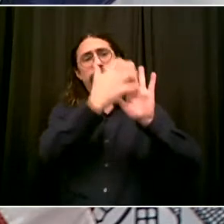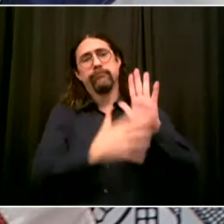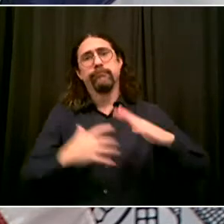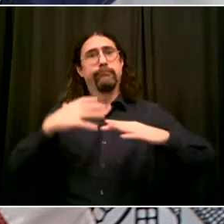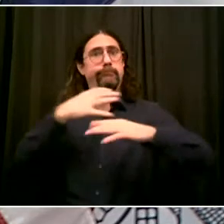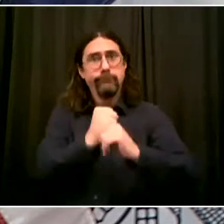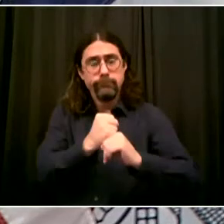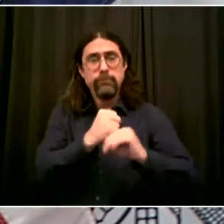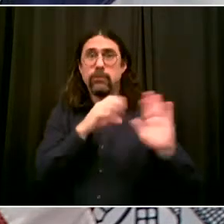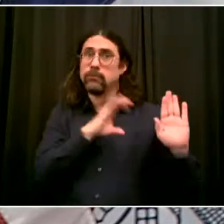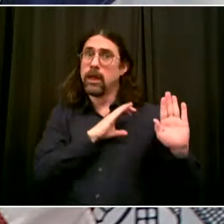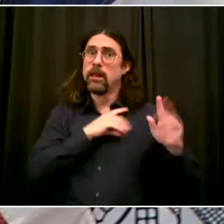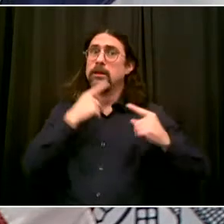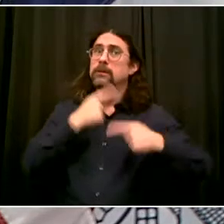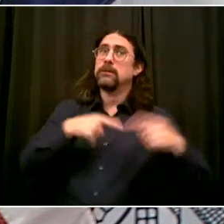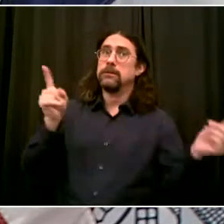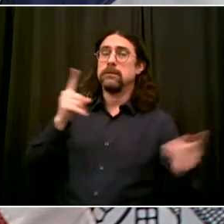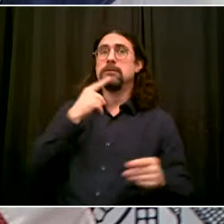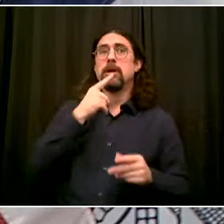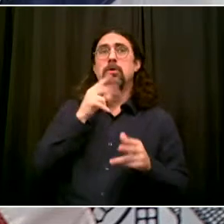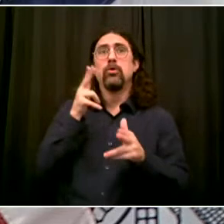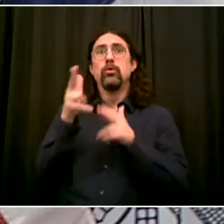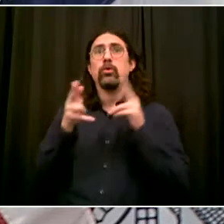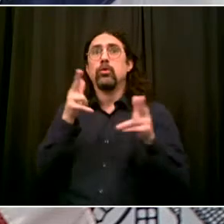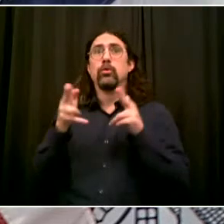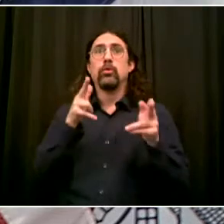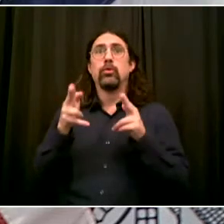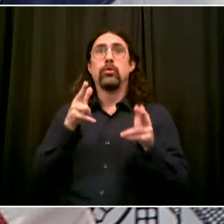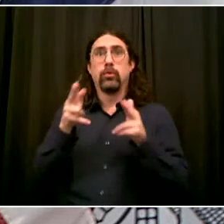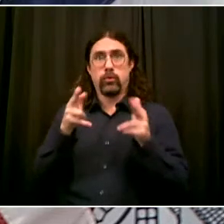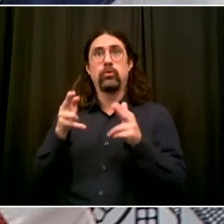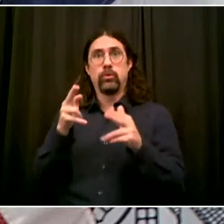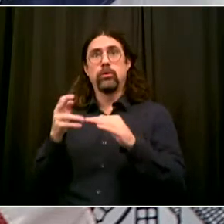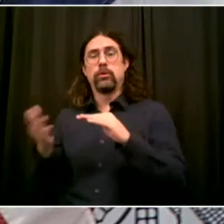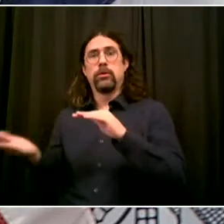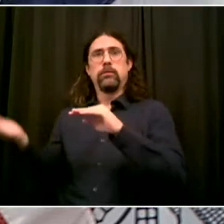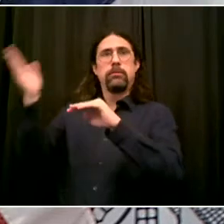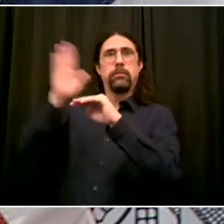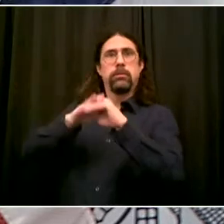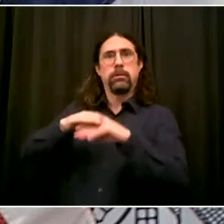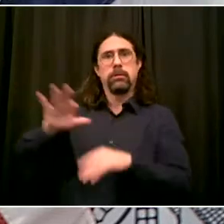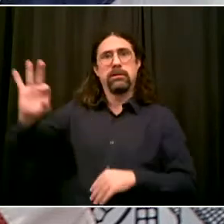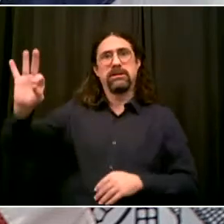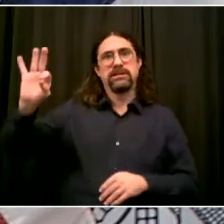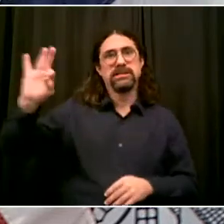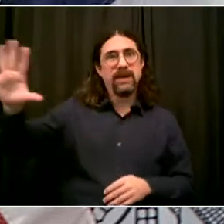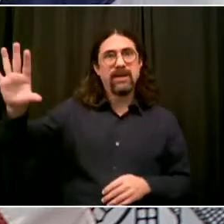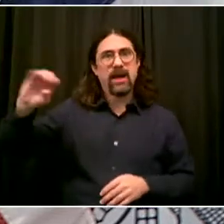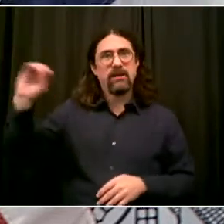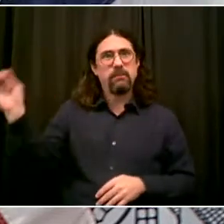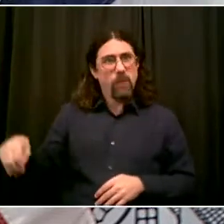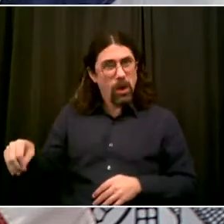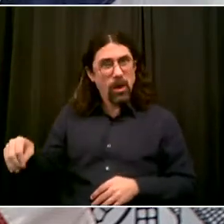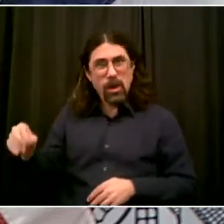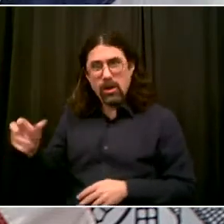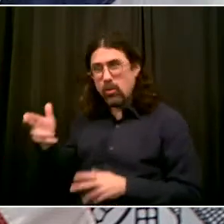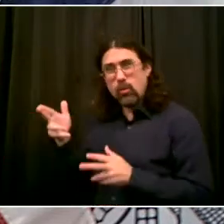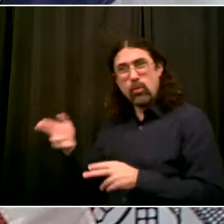HAS FALLEN BY I WAS WONDERING WHAT KIND OF